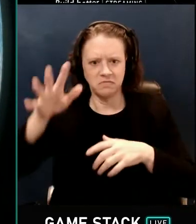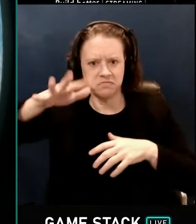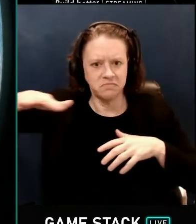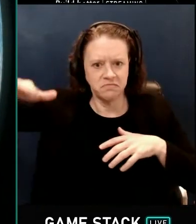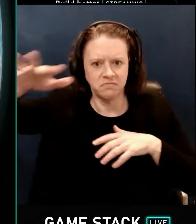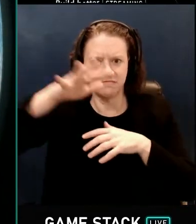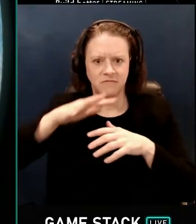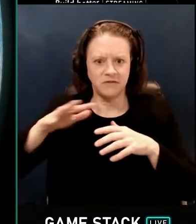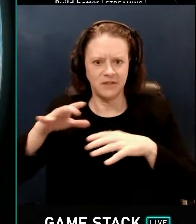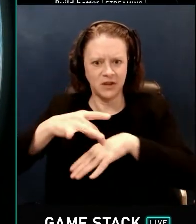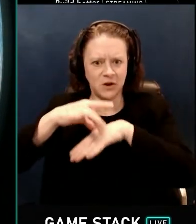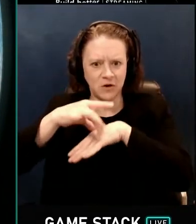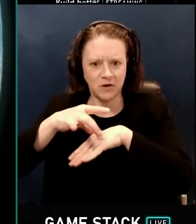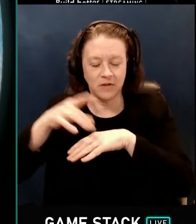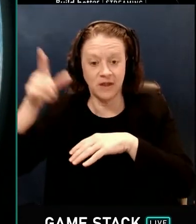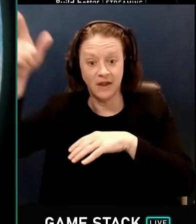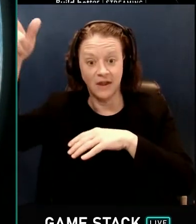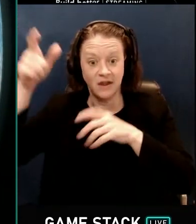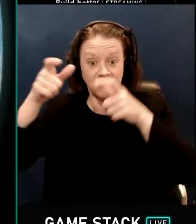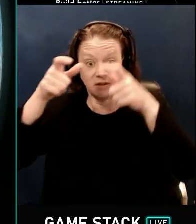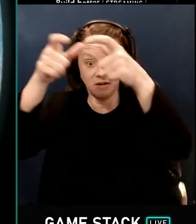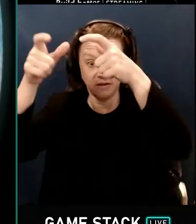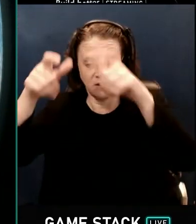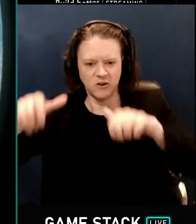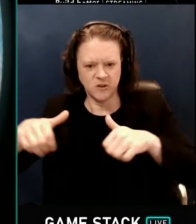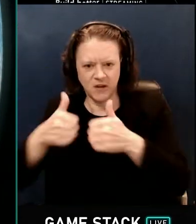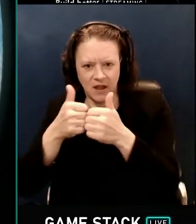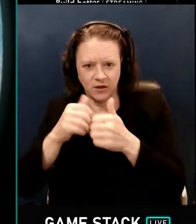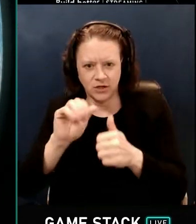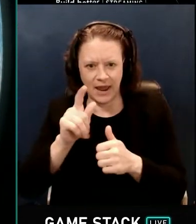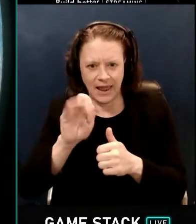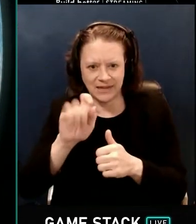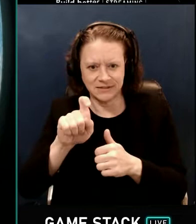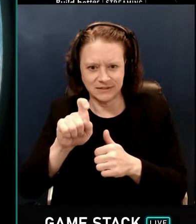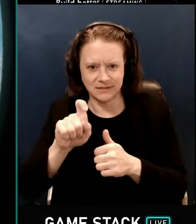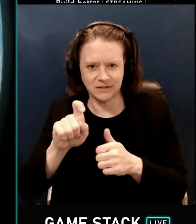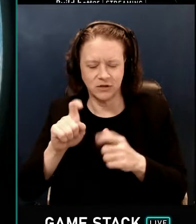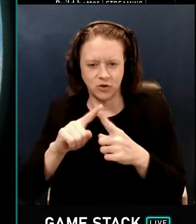Alex, to a game with the fate of the planet in the balance. Alex is far from home.